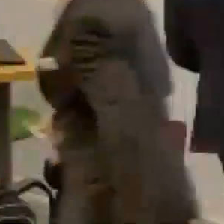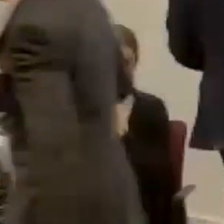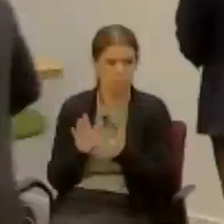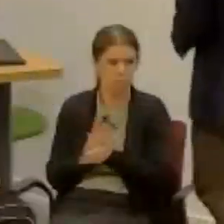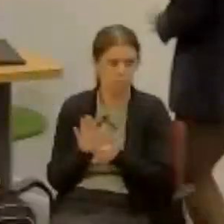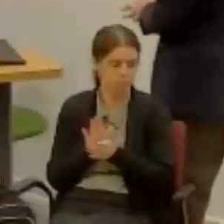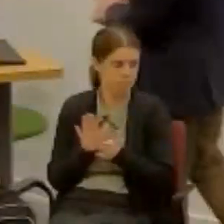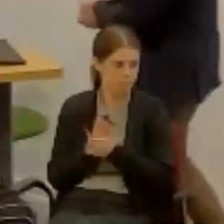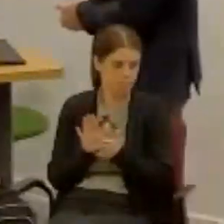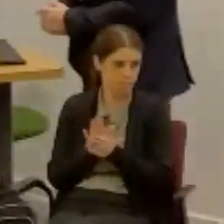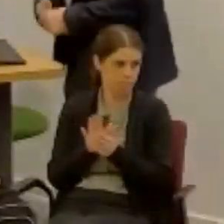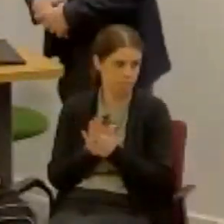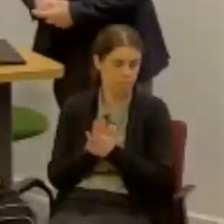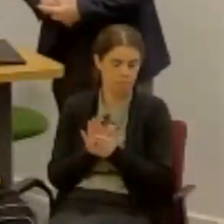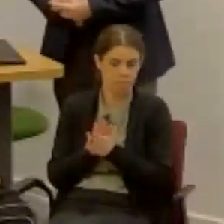Thanks very much, Donald.